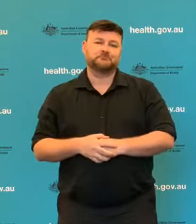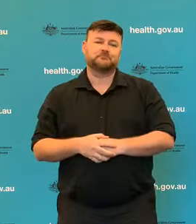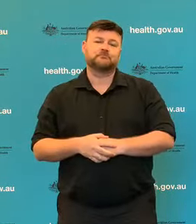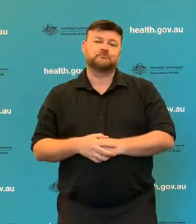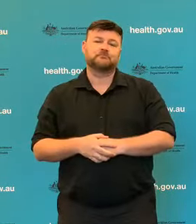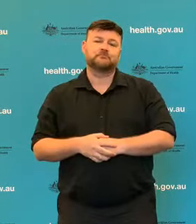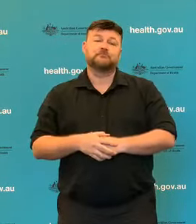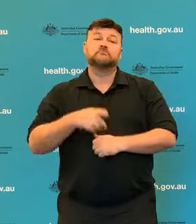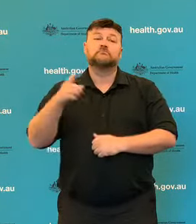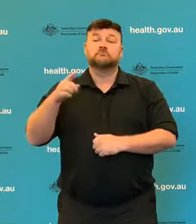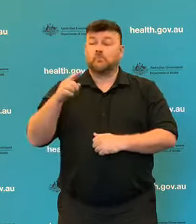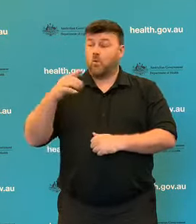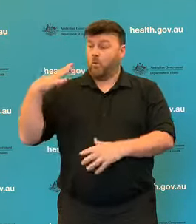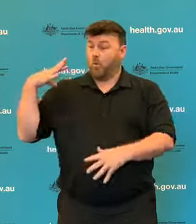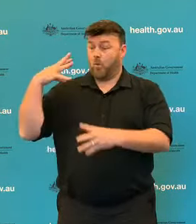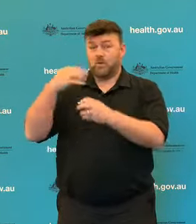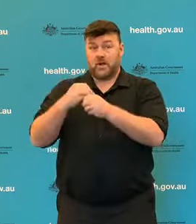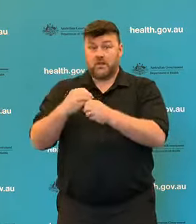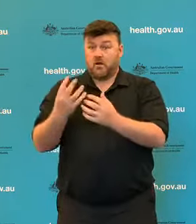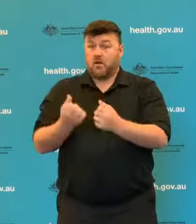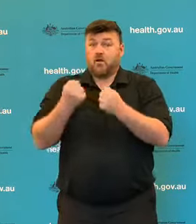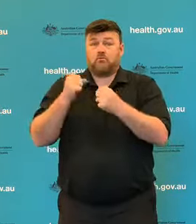people who have been diagnosed with COVID-19